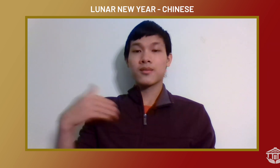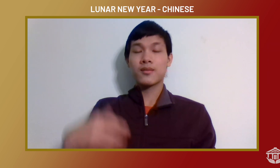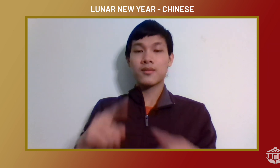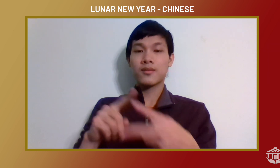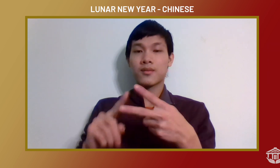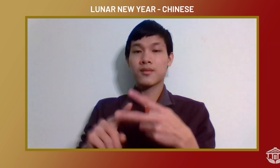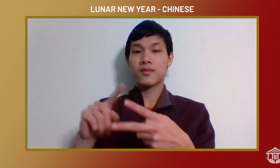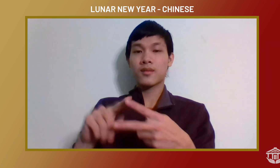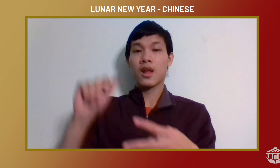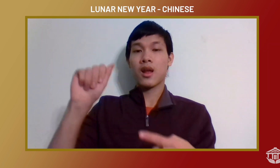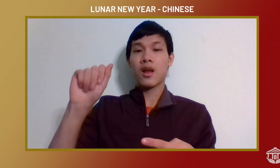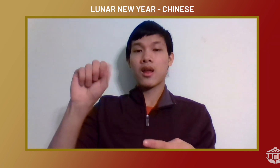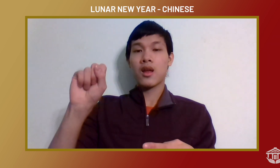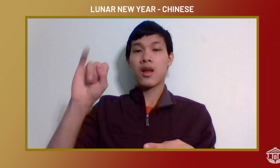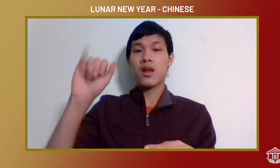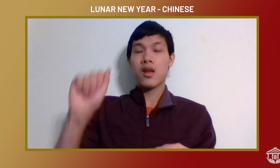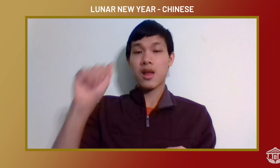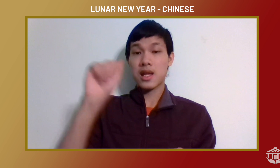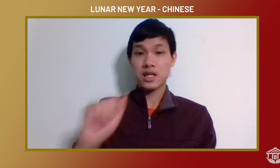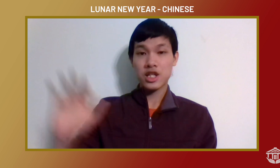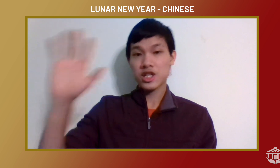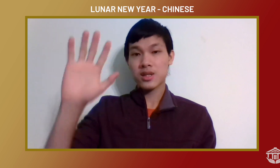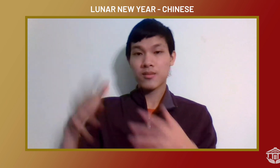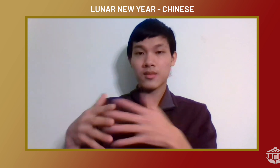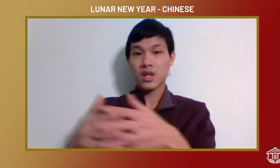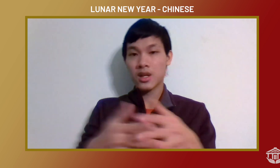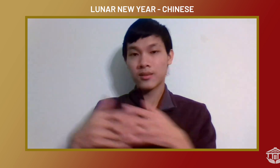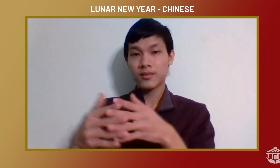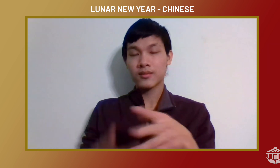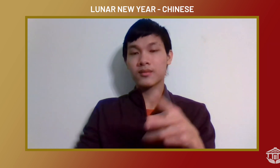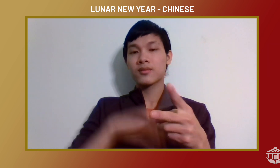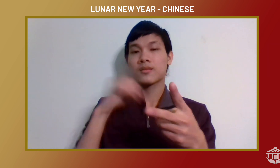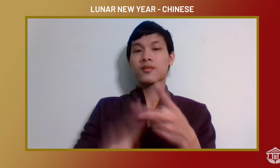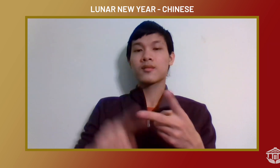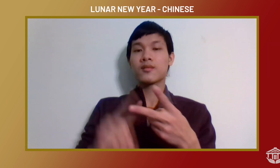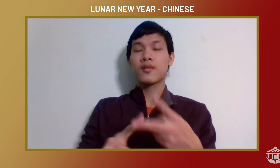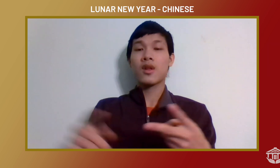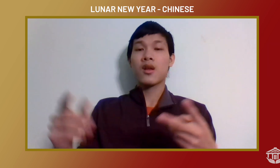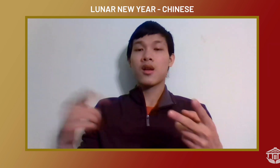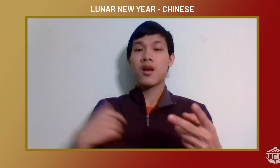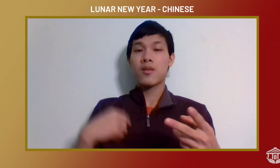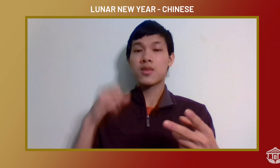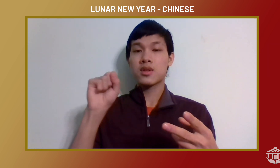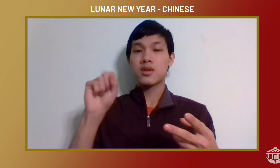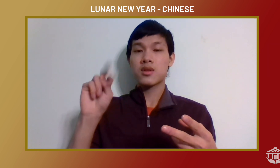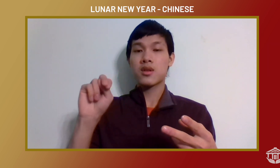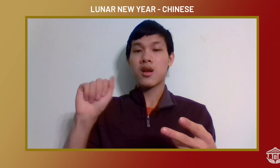I am two things. I am Asian American and I’m a snake.